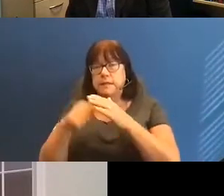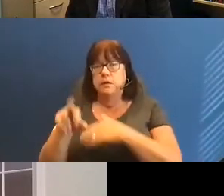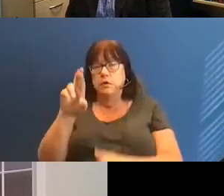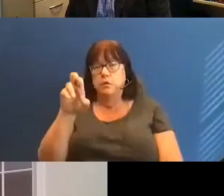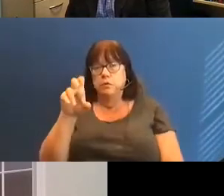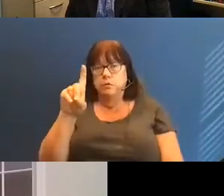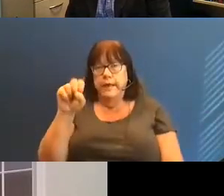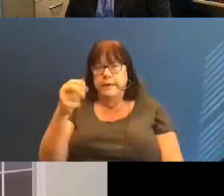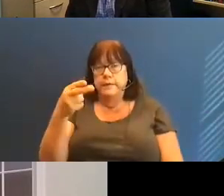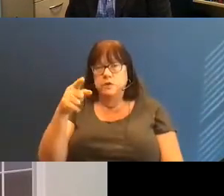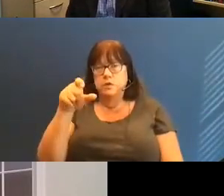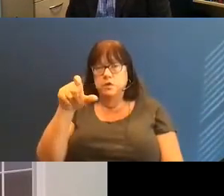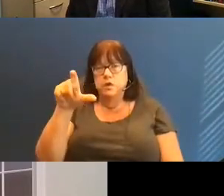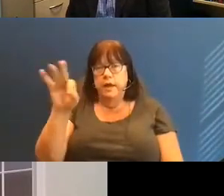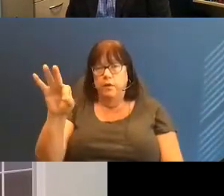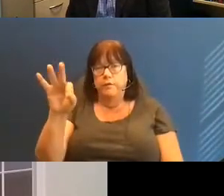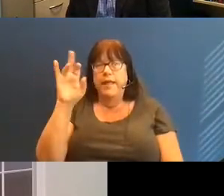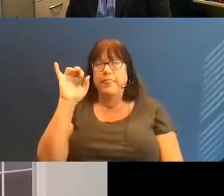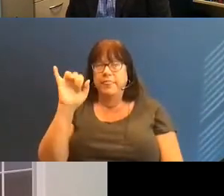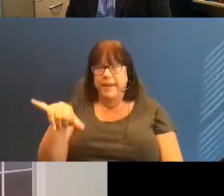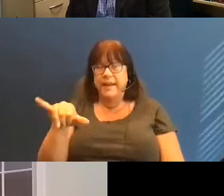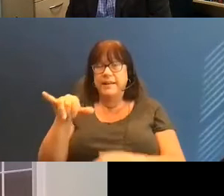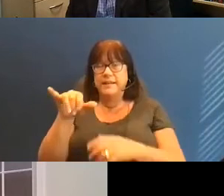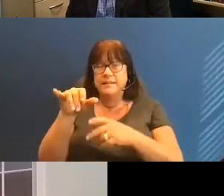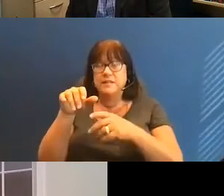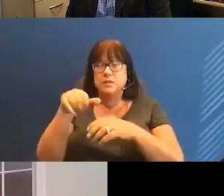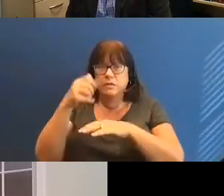for materials created by commercial textbook publishers like Cengage and University Science